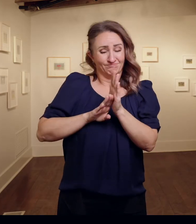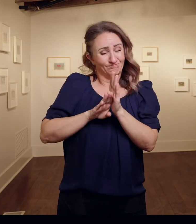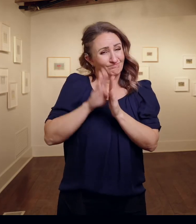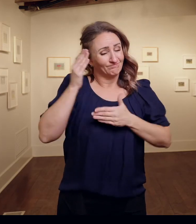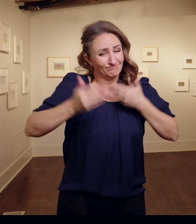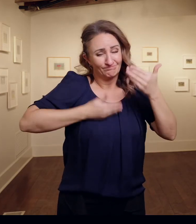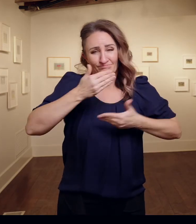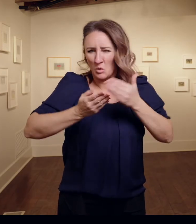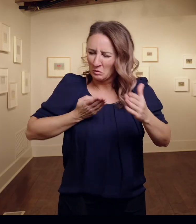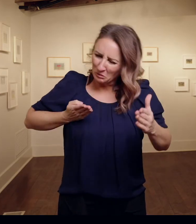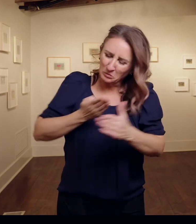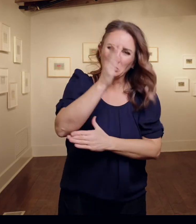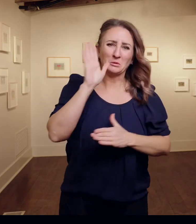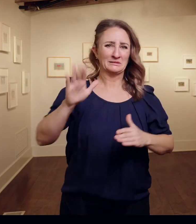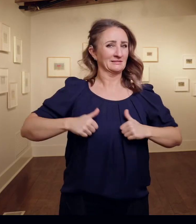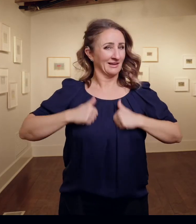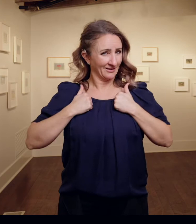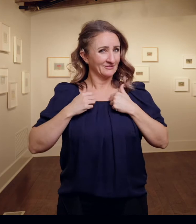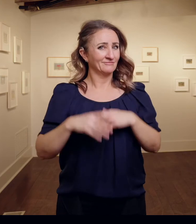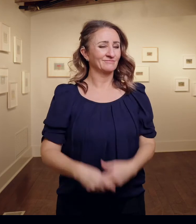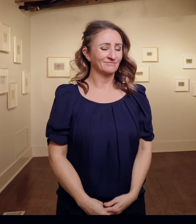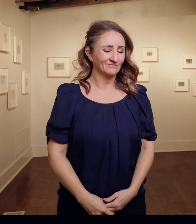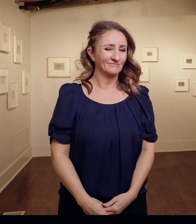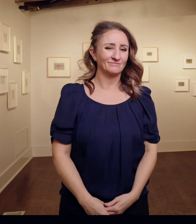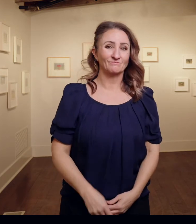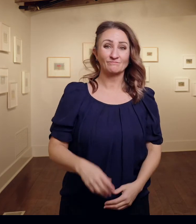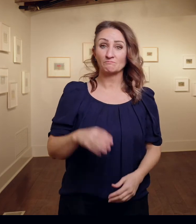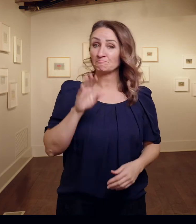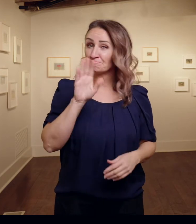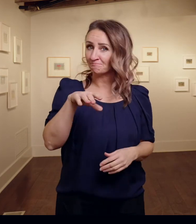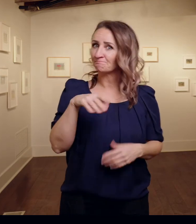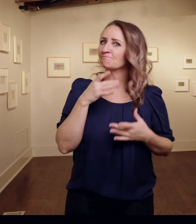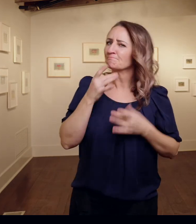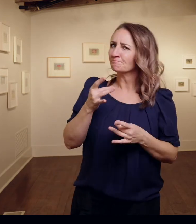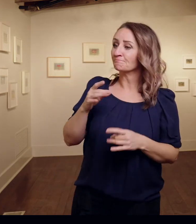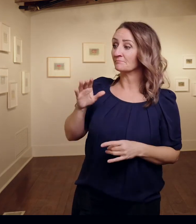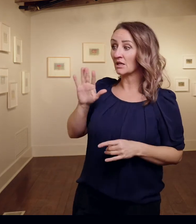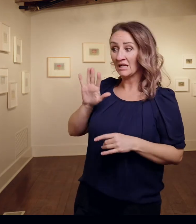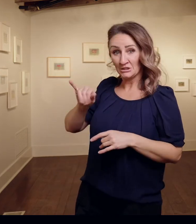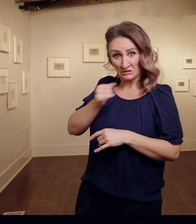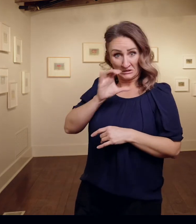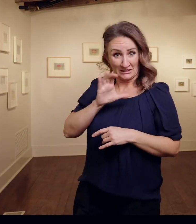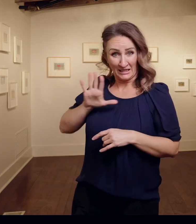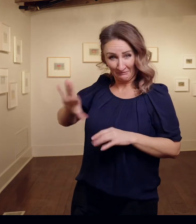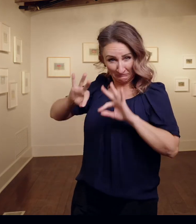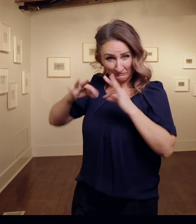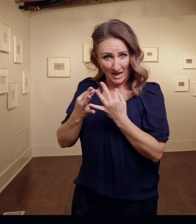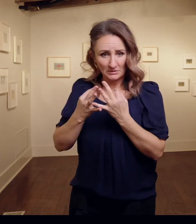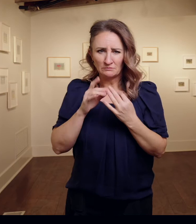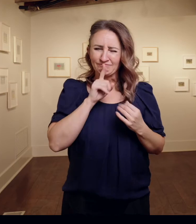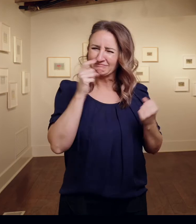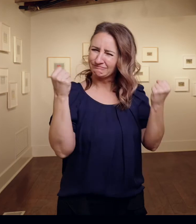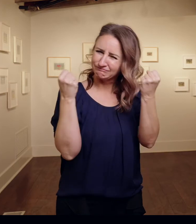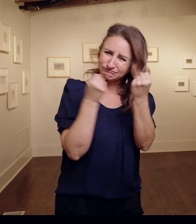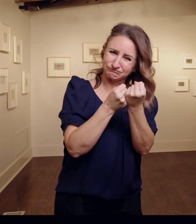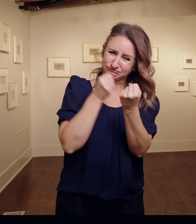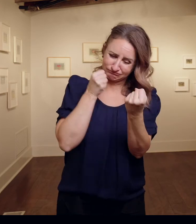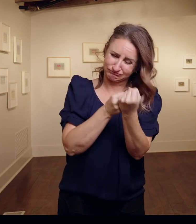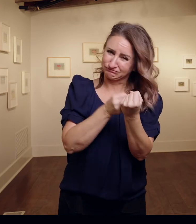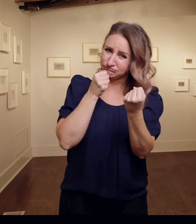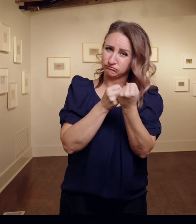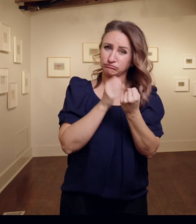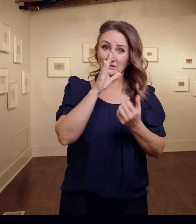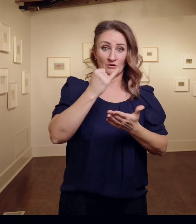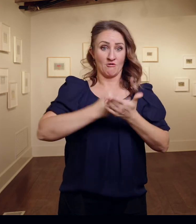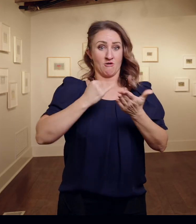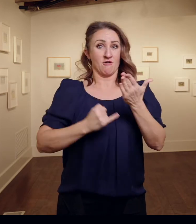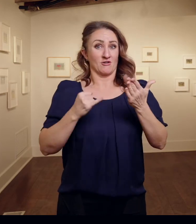He was a prolific artist, and what you see today in the gallery is just a small segment of the work he created.